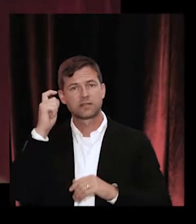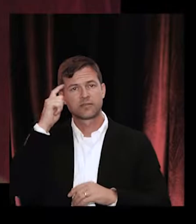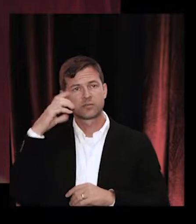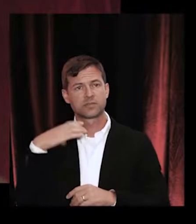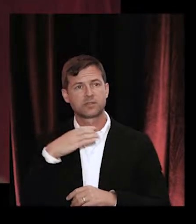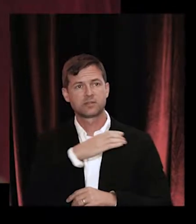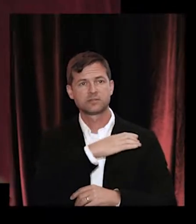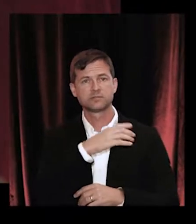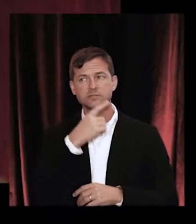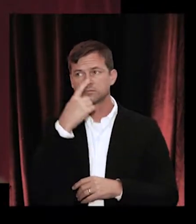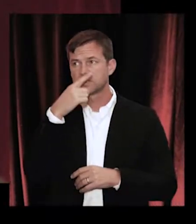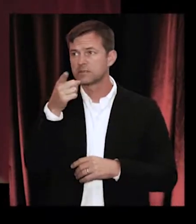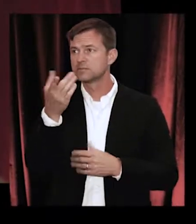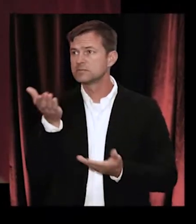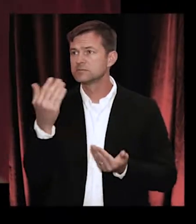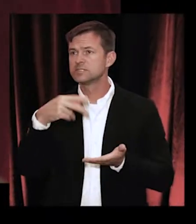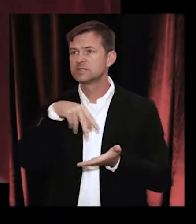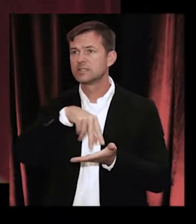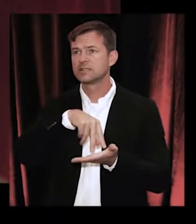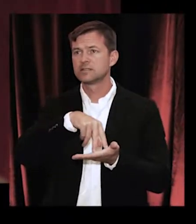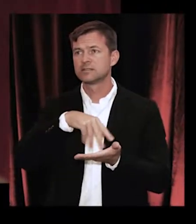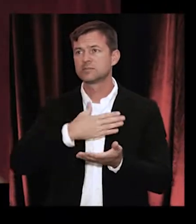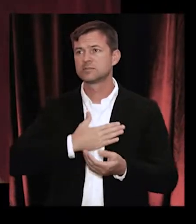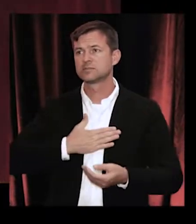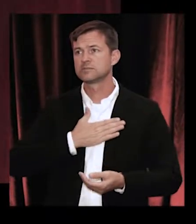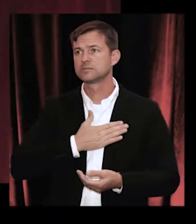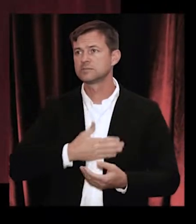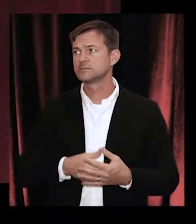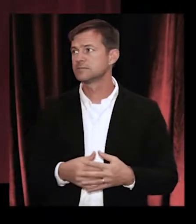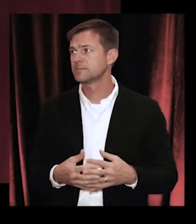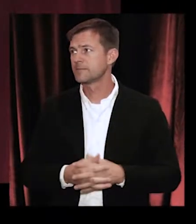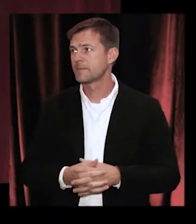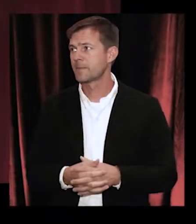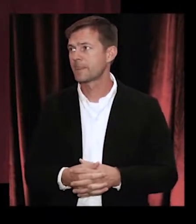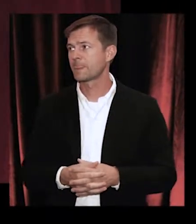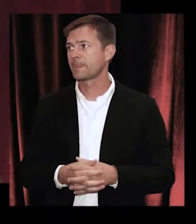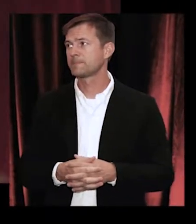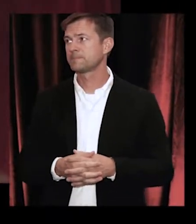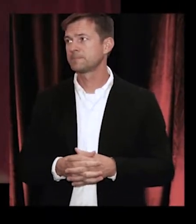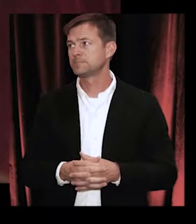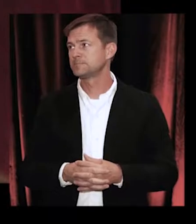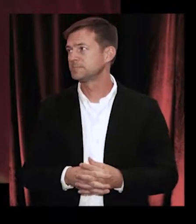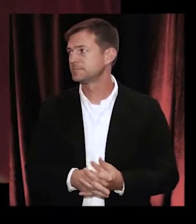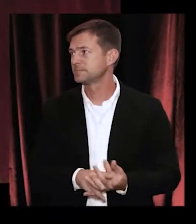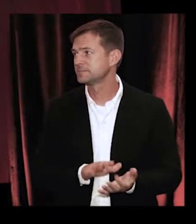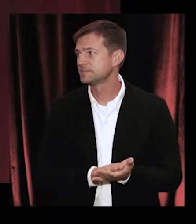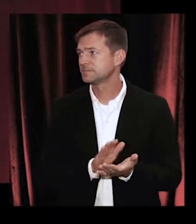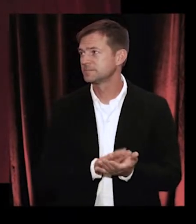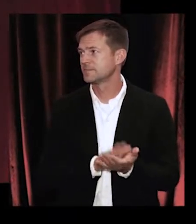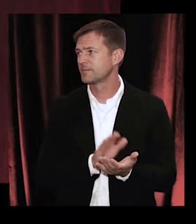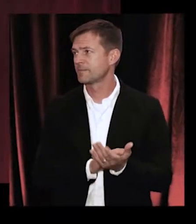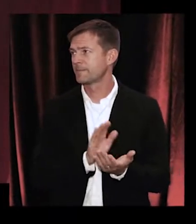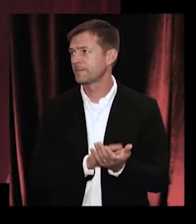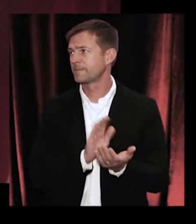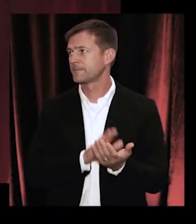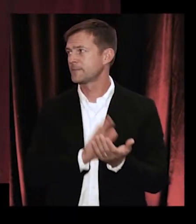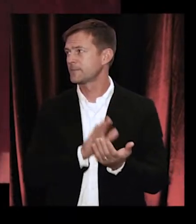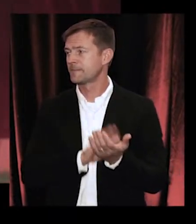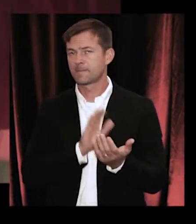with Disabilities, will you please stand?